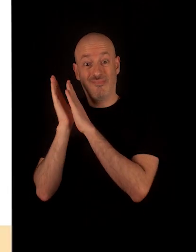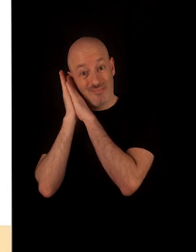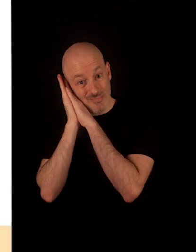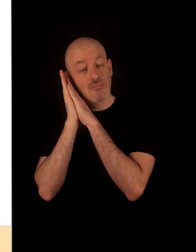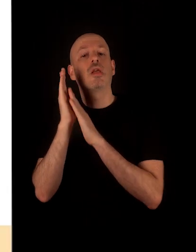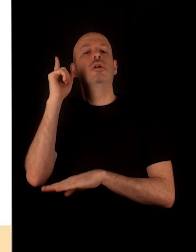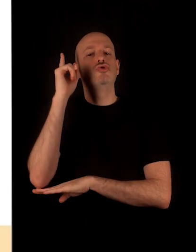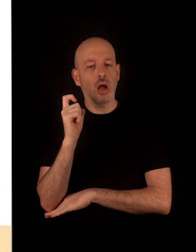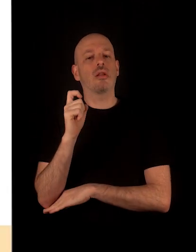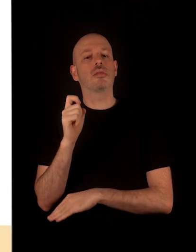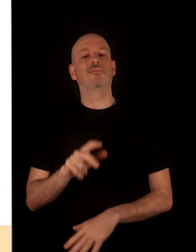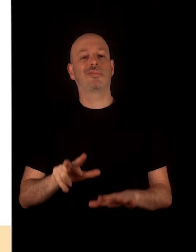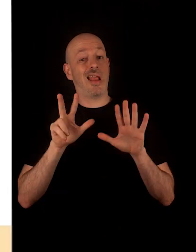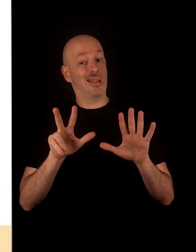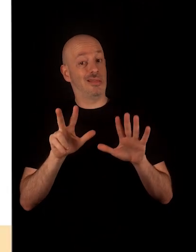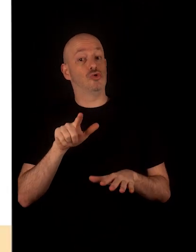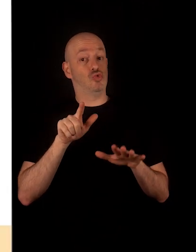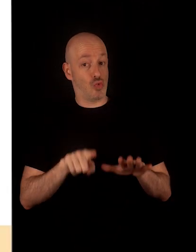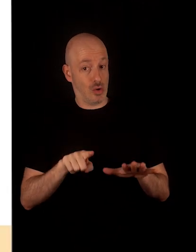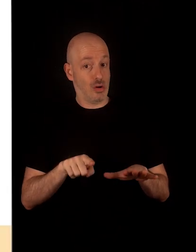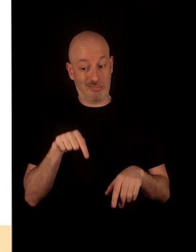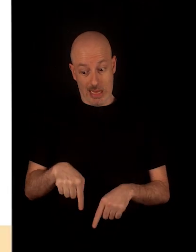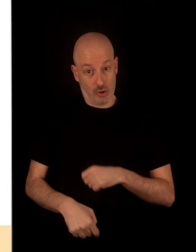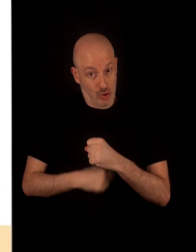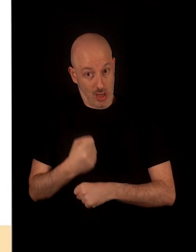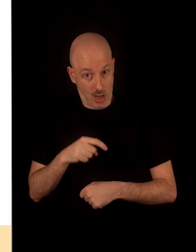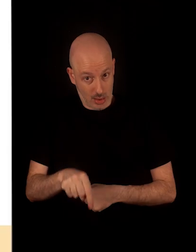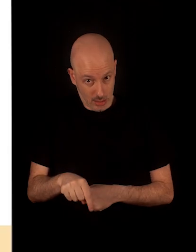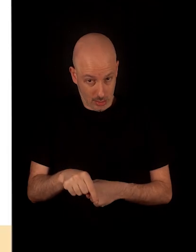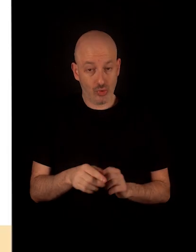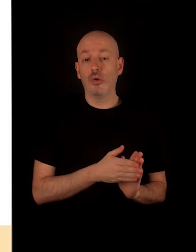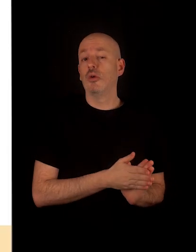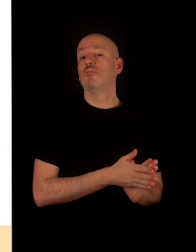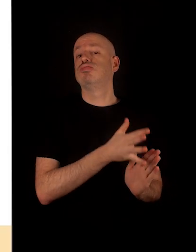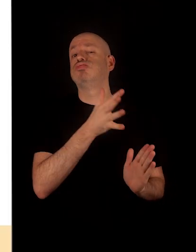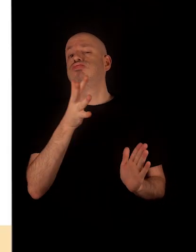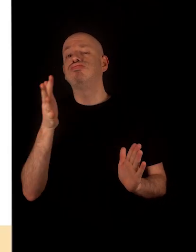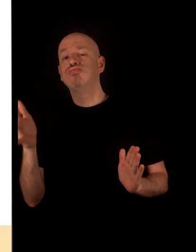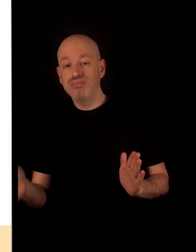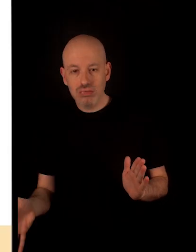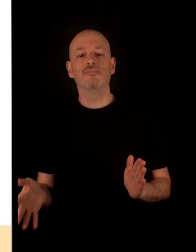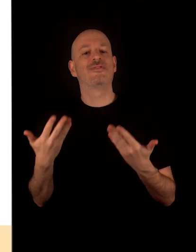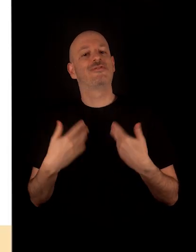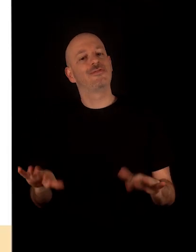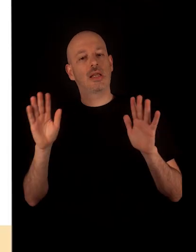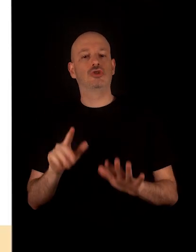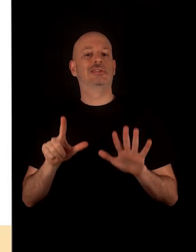the first step is, of course, to submit an application. The applications are open until the 16th of March.